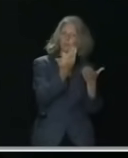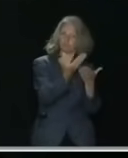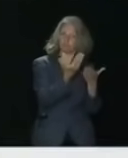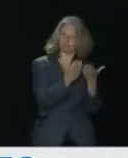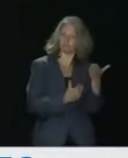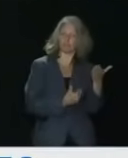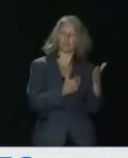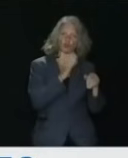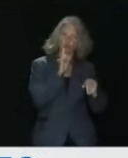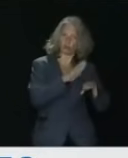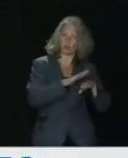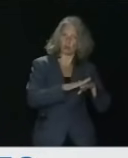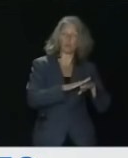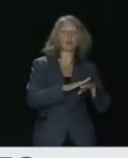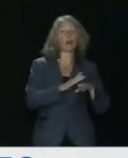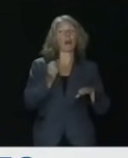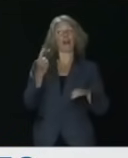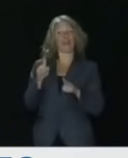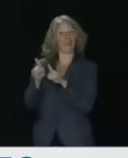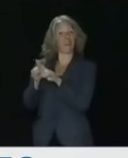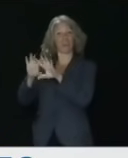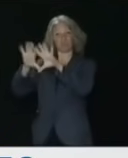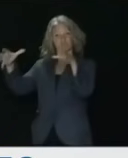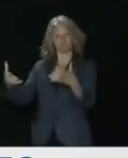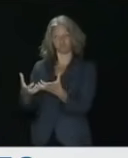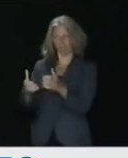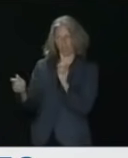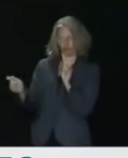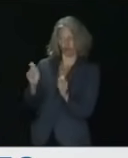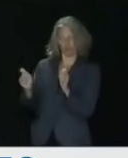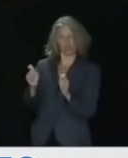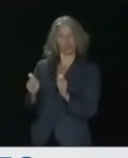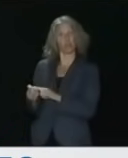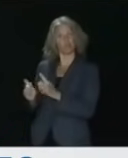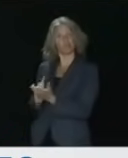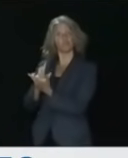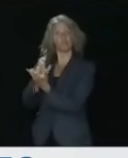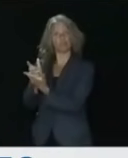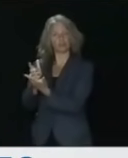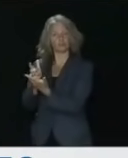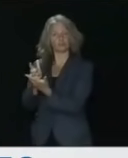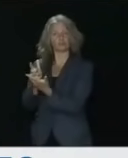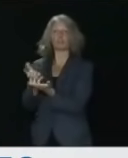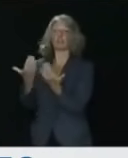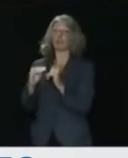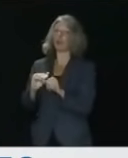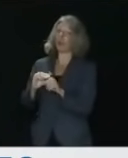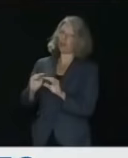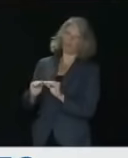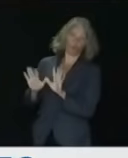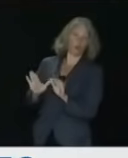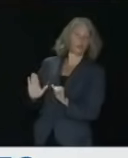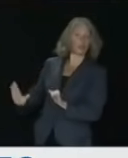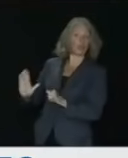USE OF COVID-19 VACCINE IN CANADA TO ENSURE OPTIMAL PROTECTION OF CANADIANS AT PACE